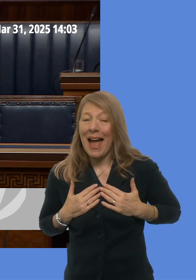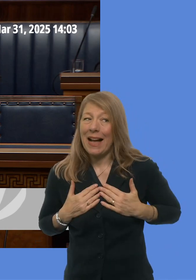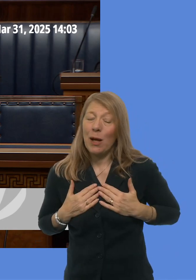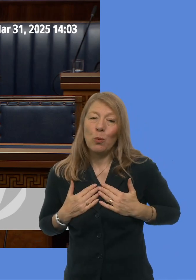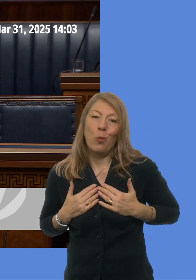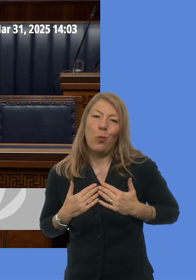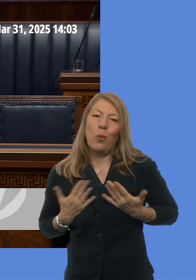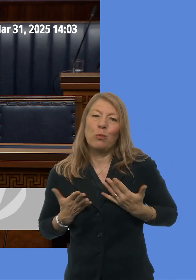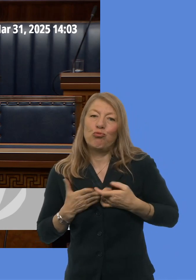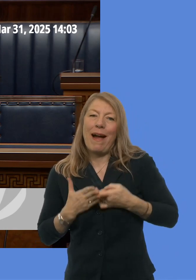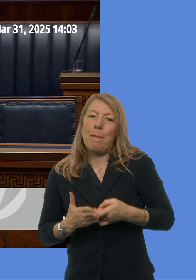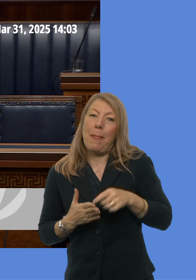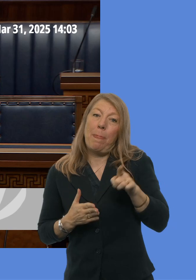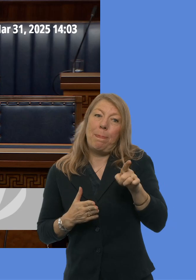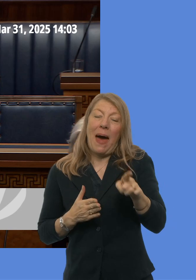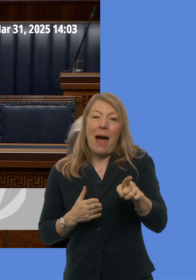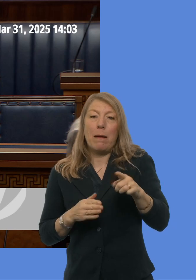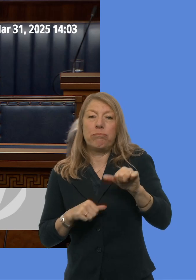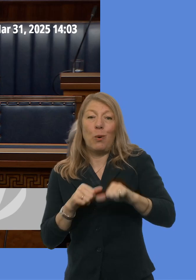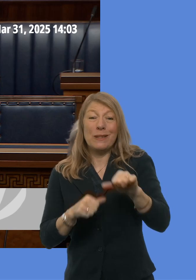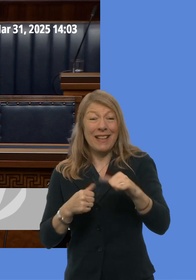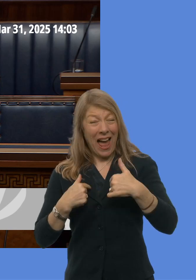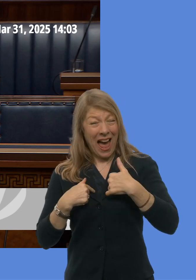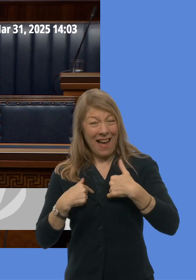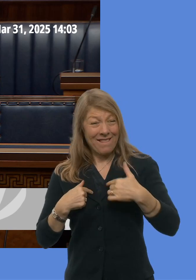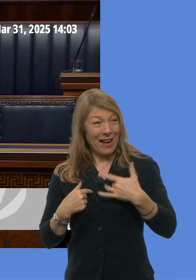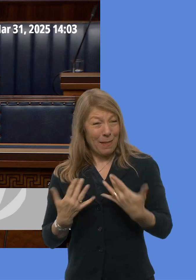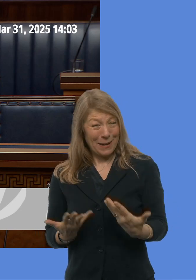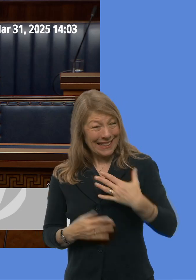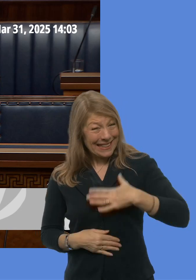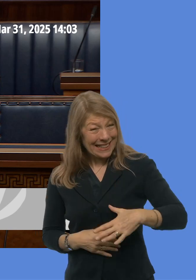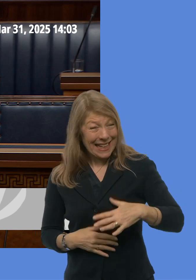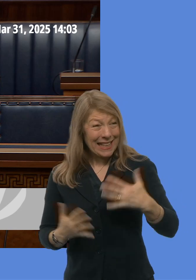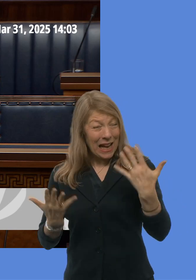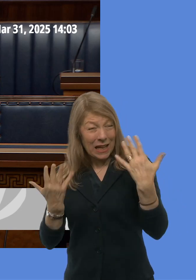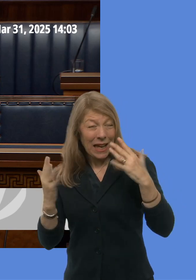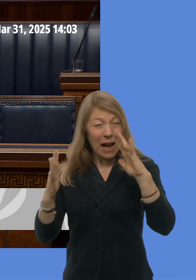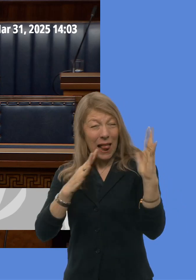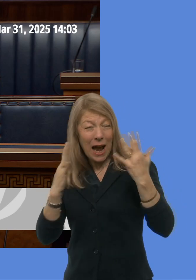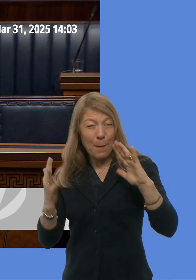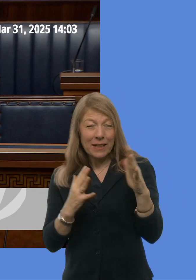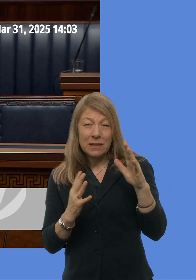I do not think that there is a particular need for a climate Commissioner at this time, but it is a legal duty that falls to the First Minister and myself, and